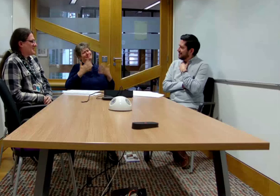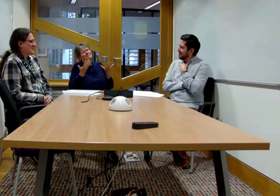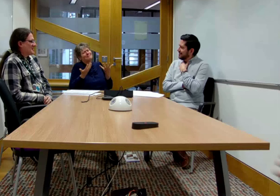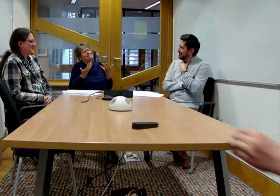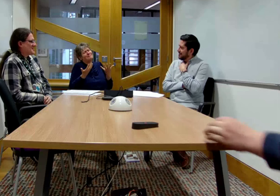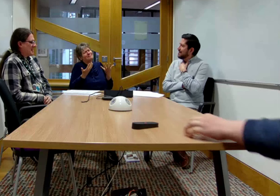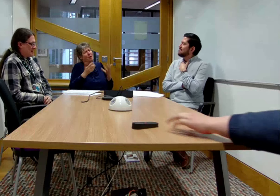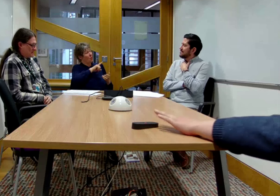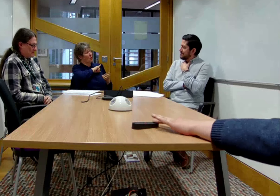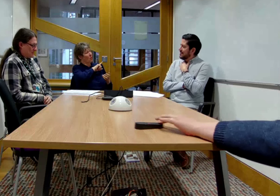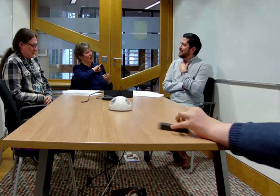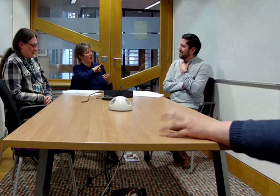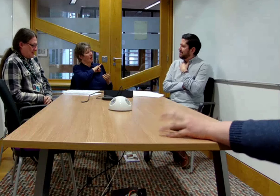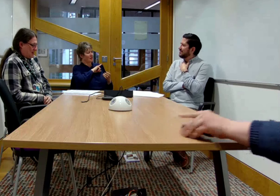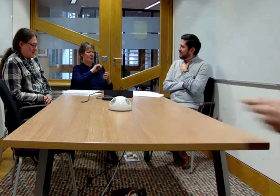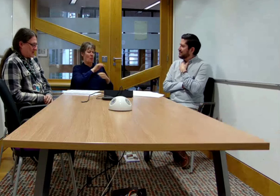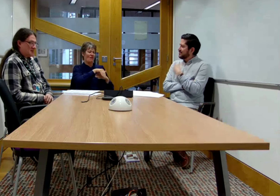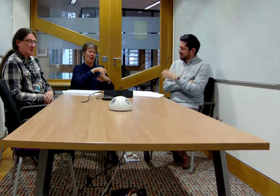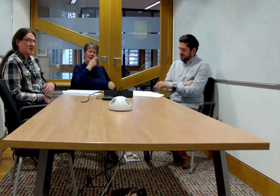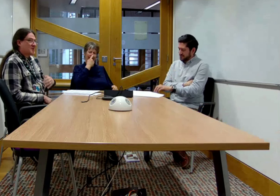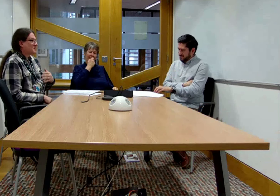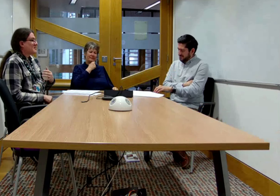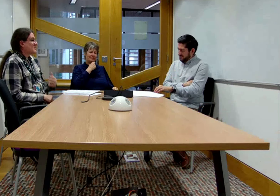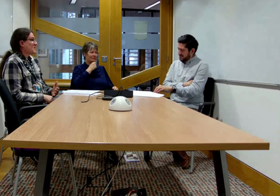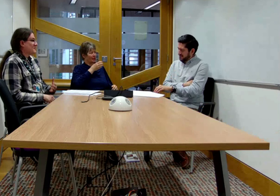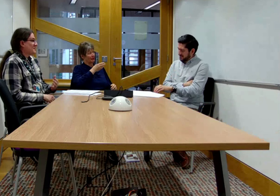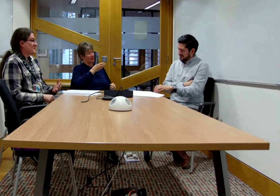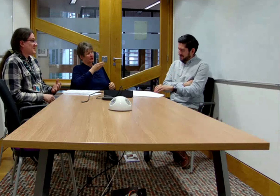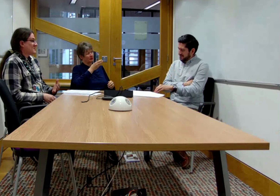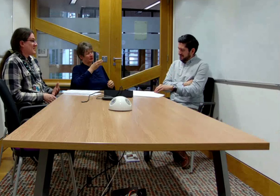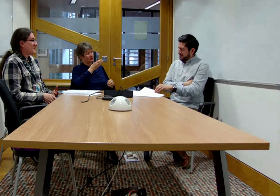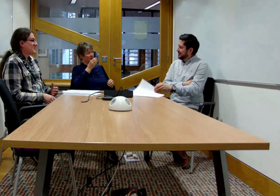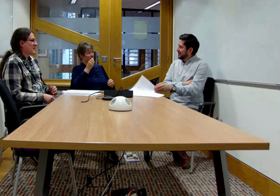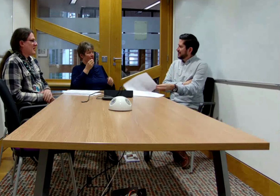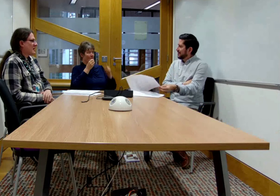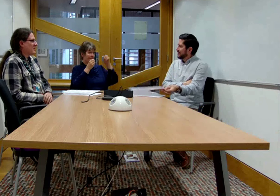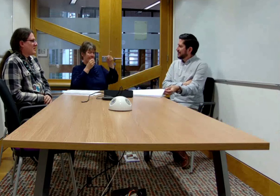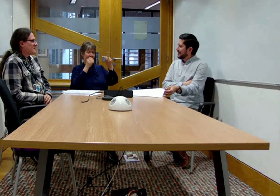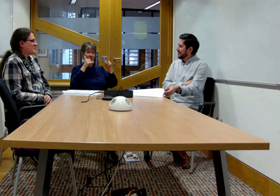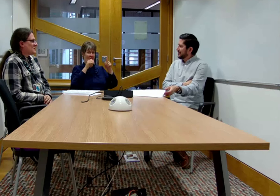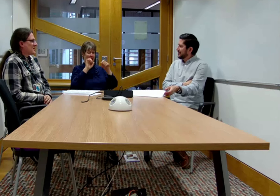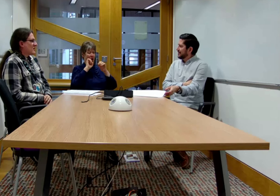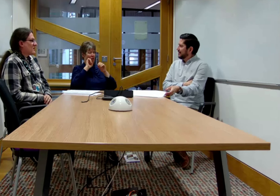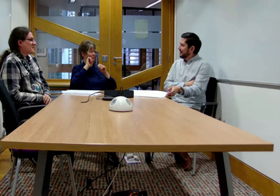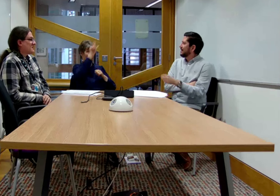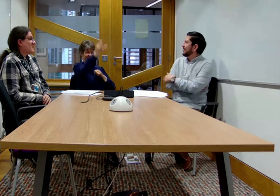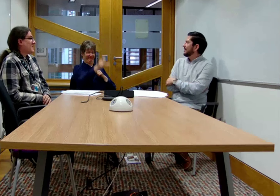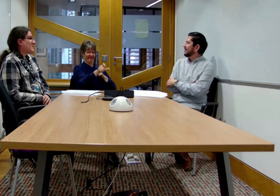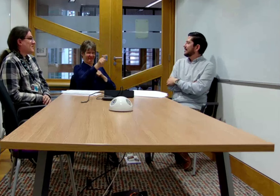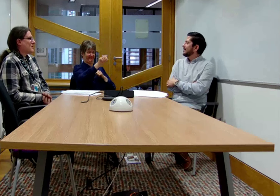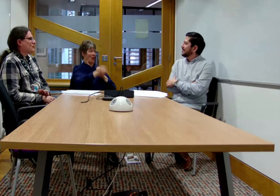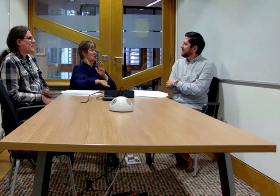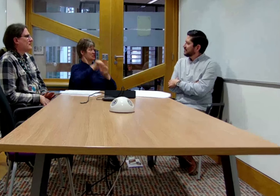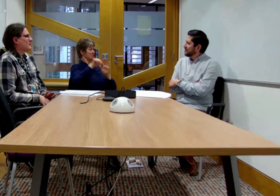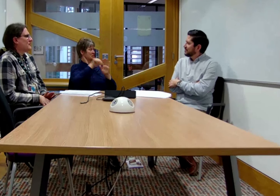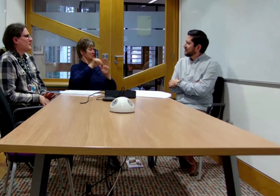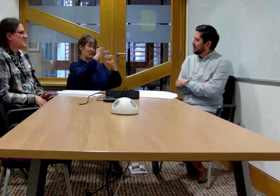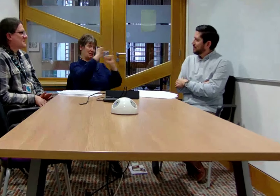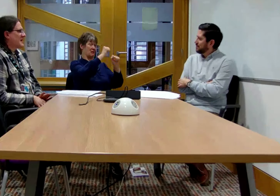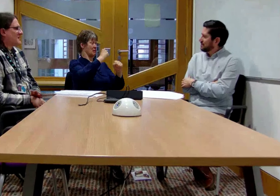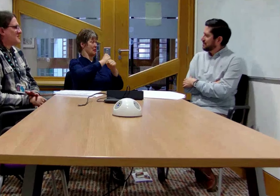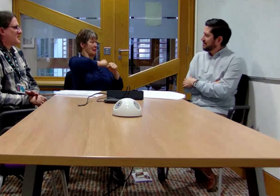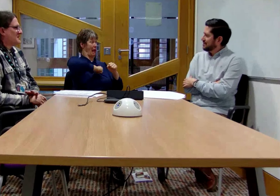Because sometimes people have different skills in English and Gaelic, so you get lots of